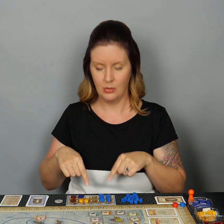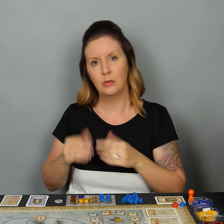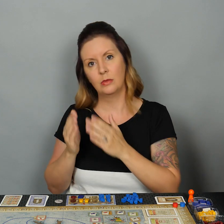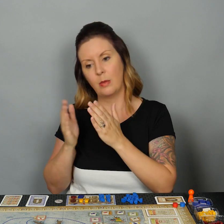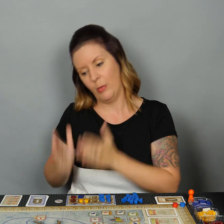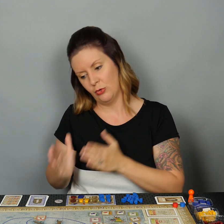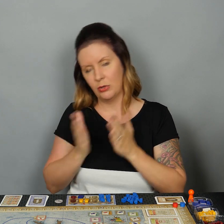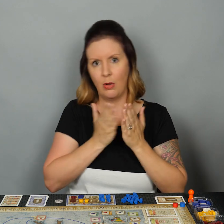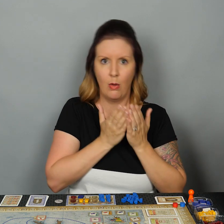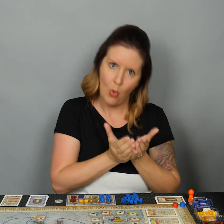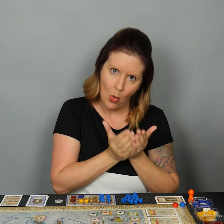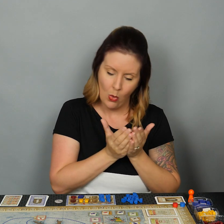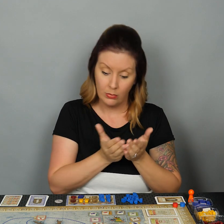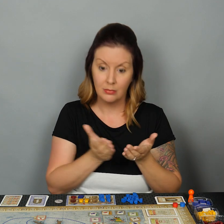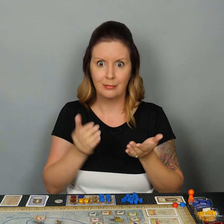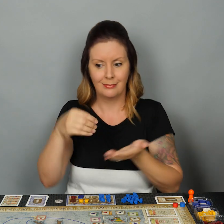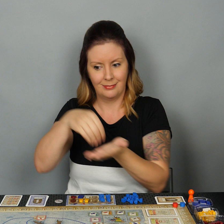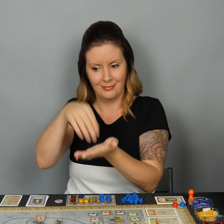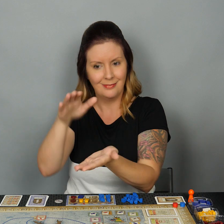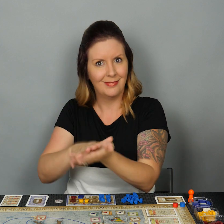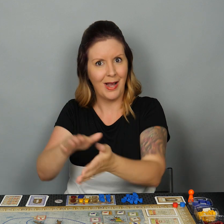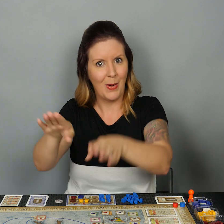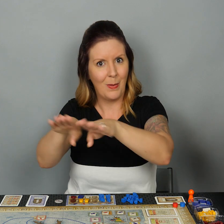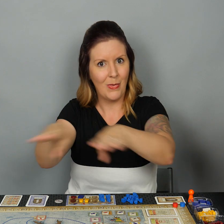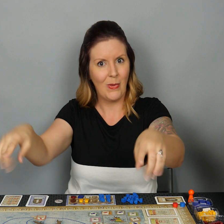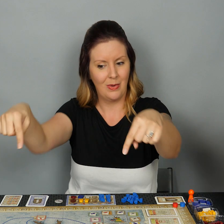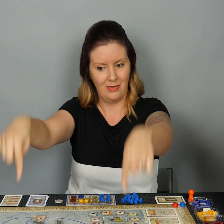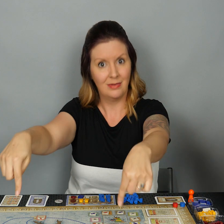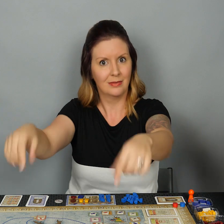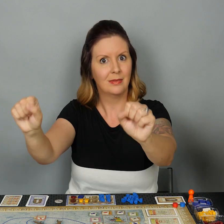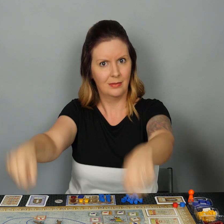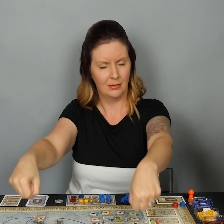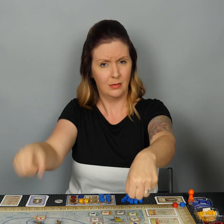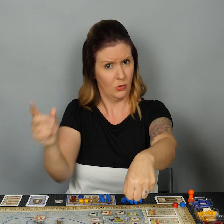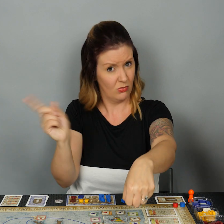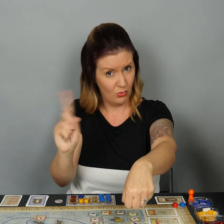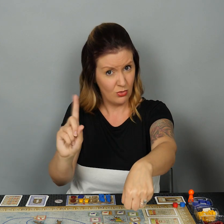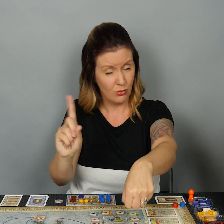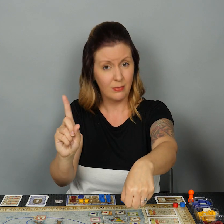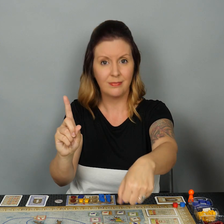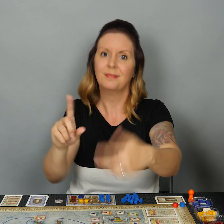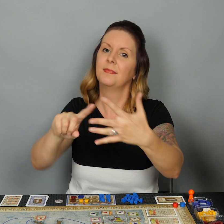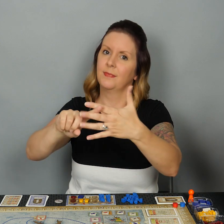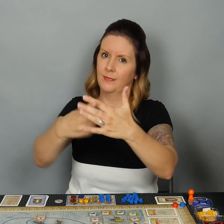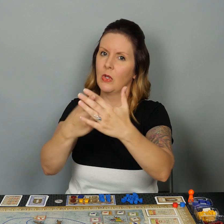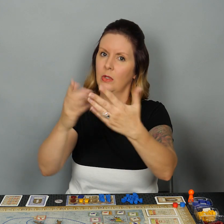One option is to place new colonists on the board.